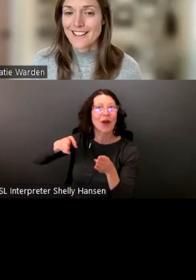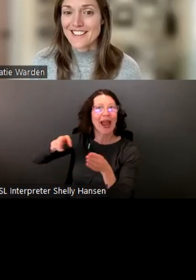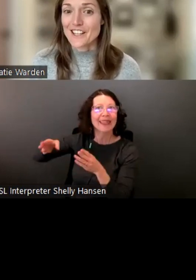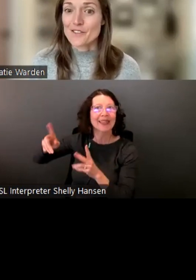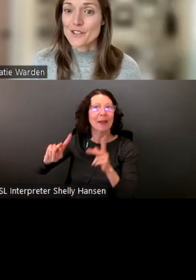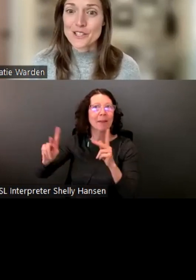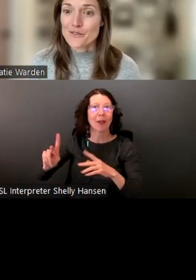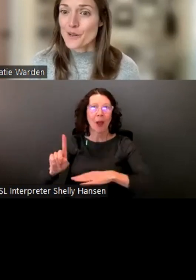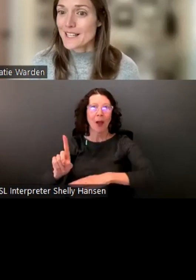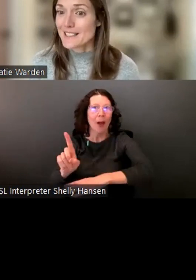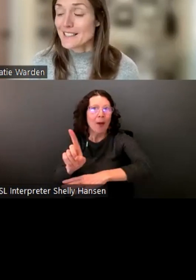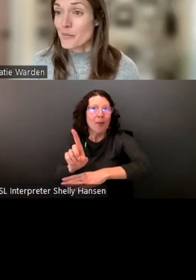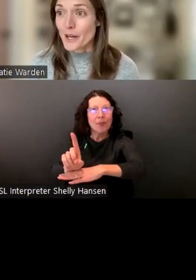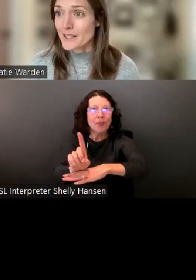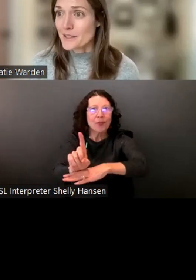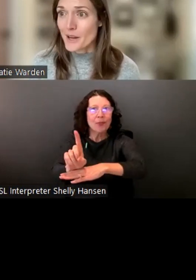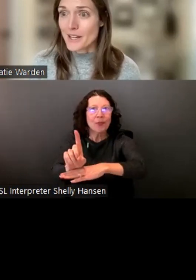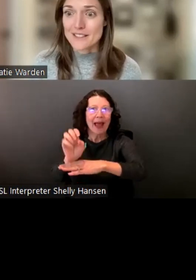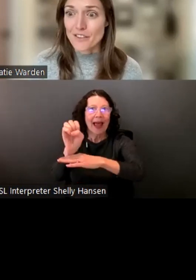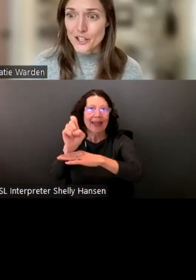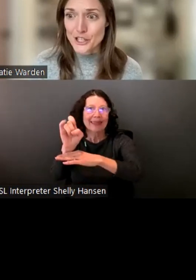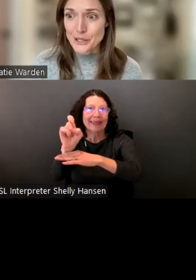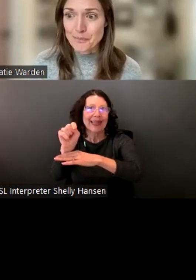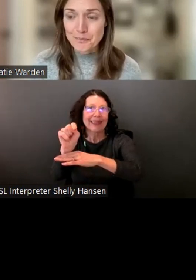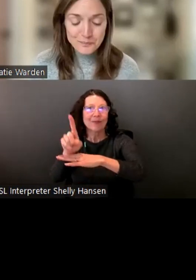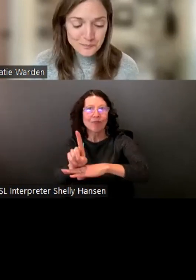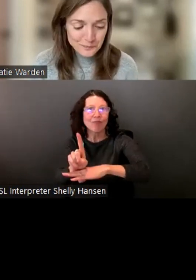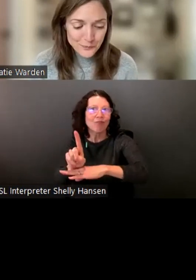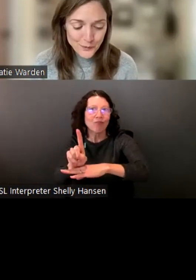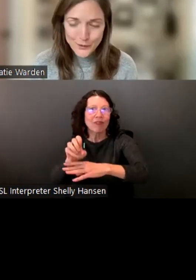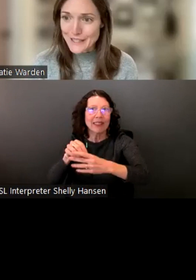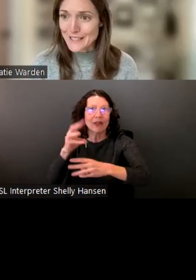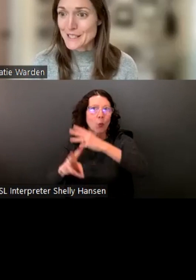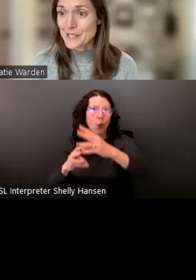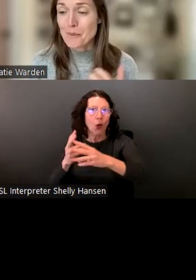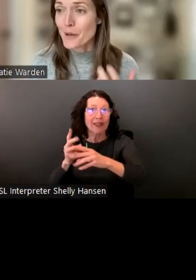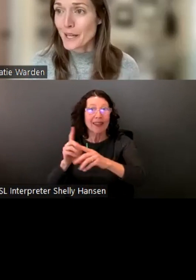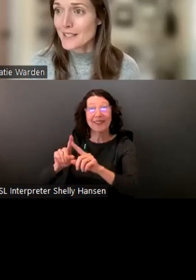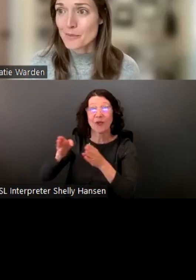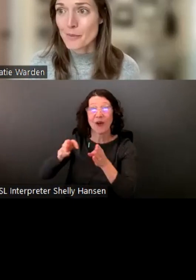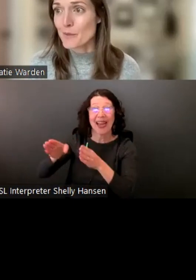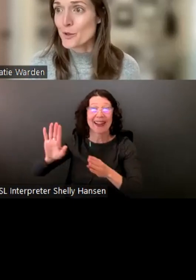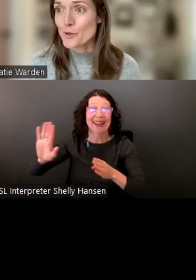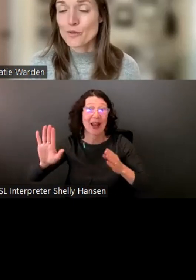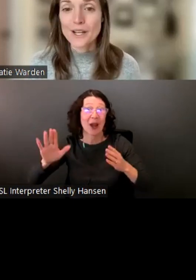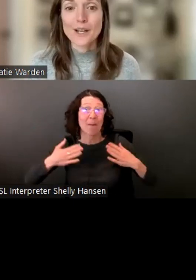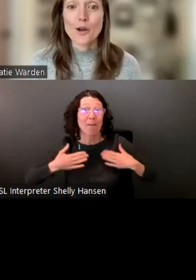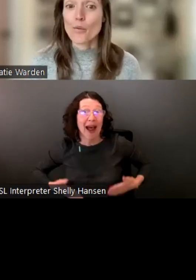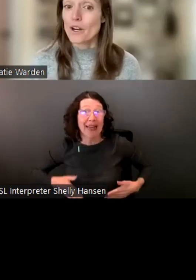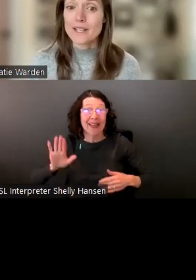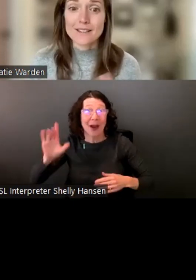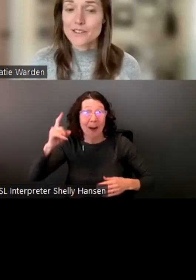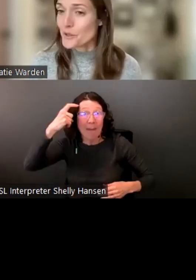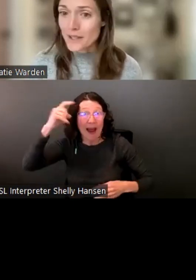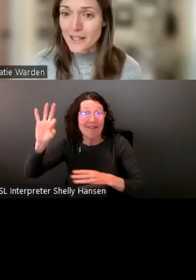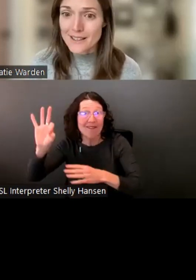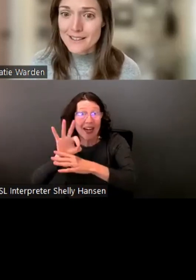The diversity of ways that bodies and minds function, right? That some bodies might move walking on two legs.